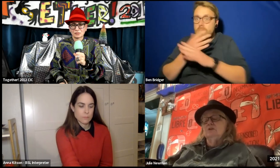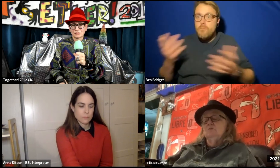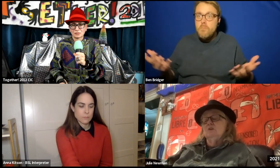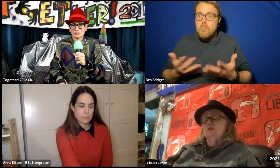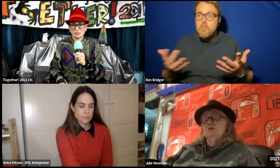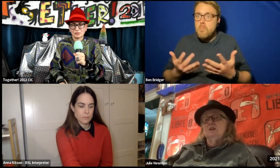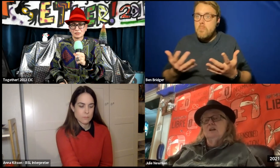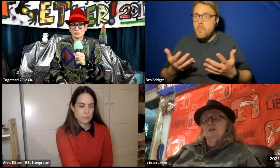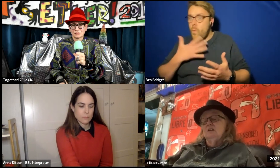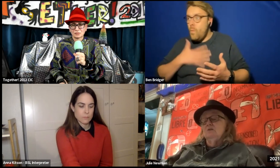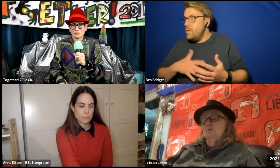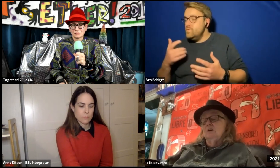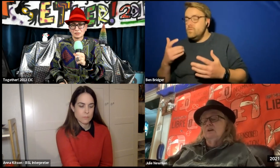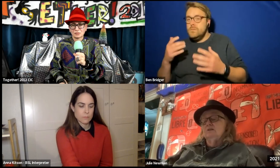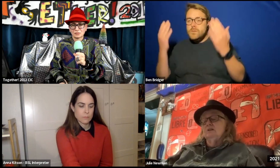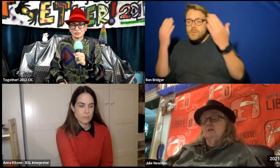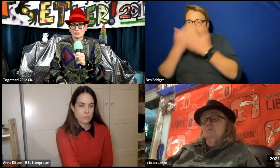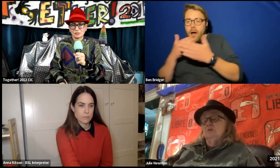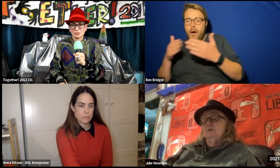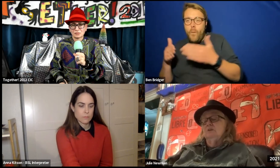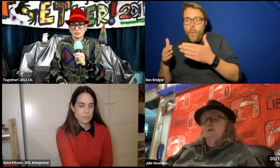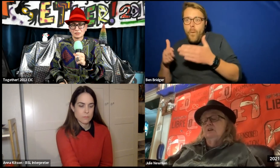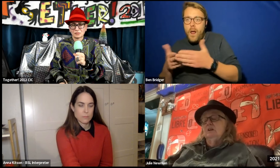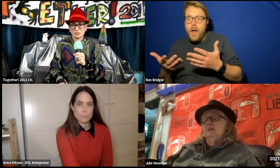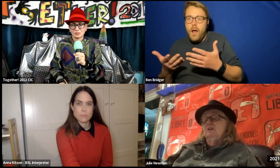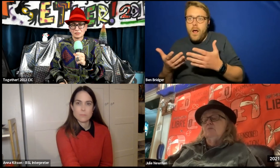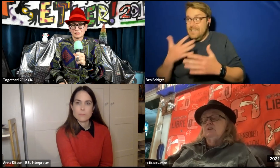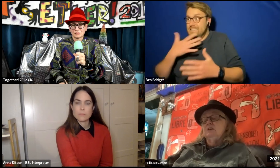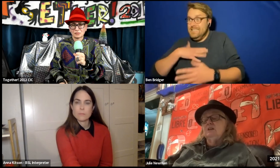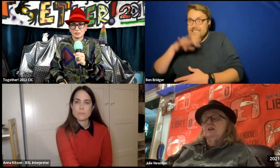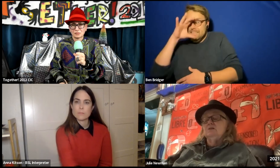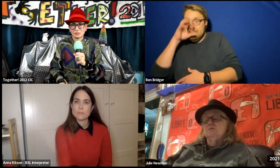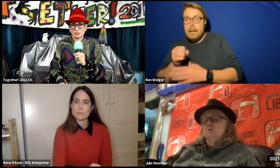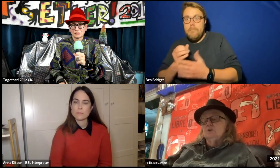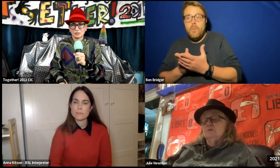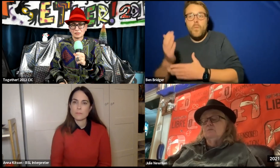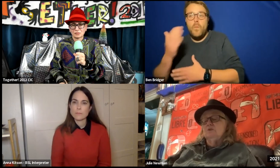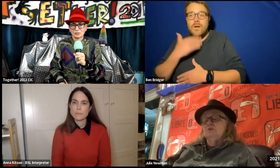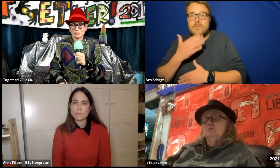in which to lay in quiet slumber. The busy days of autumn soon